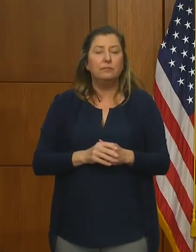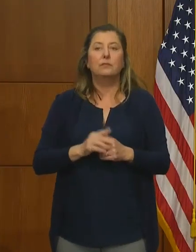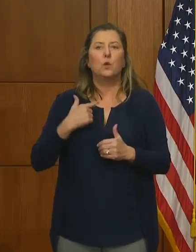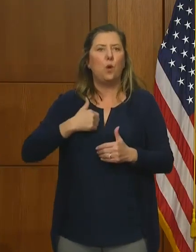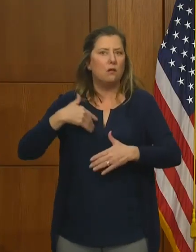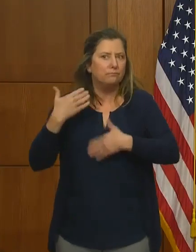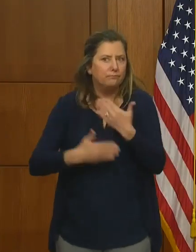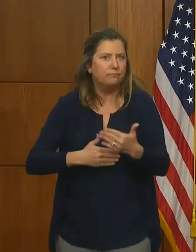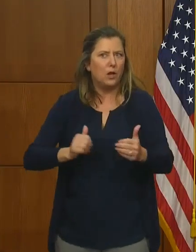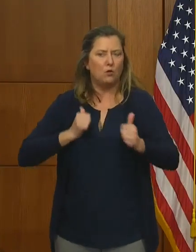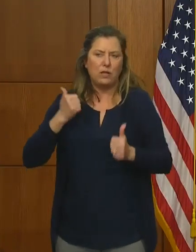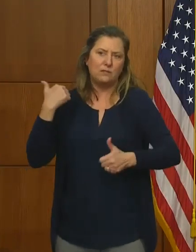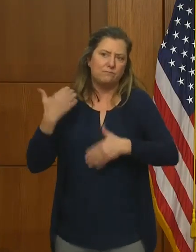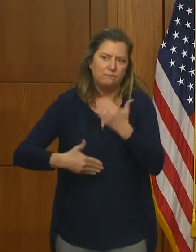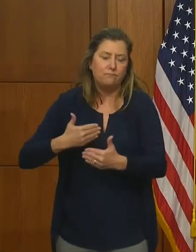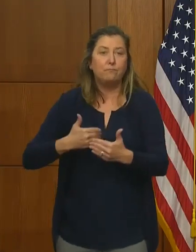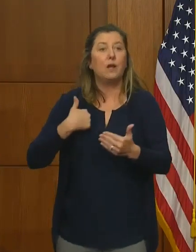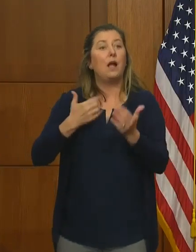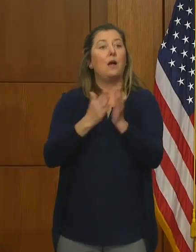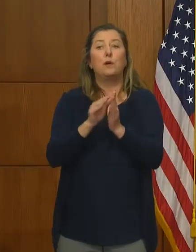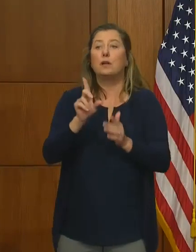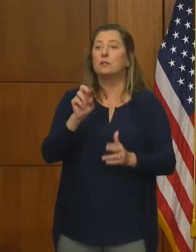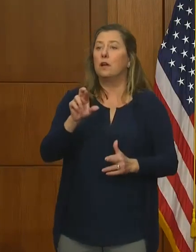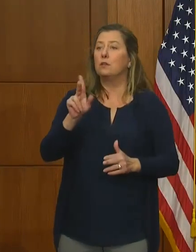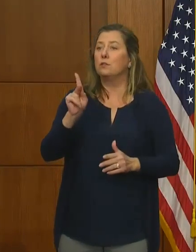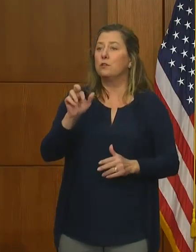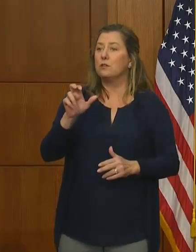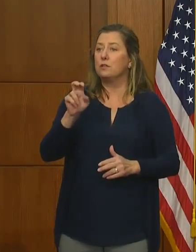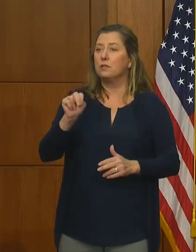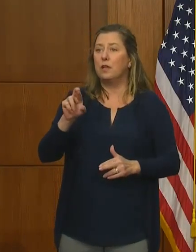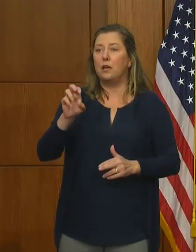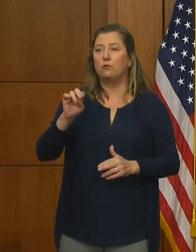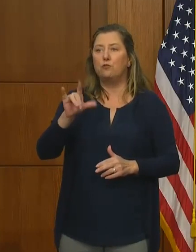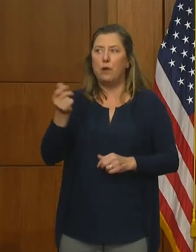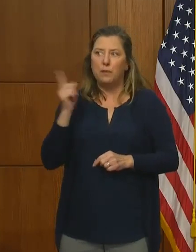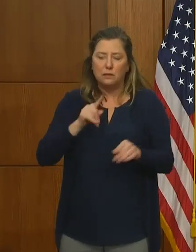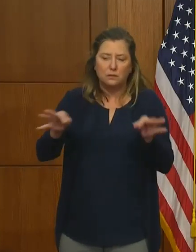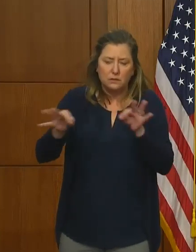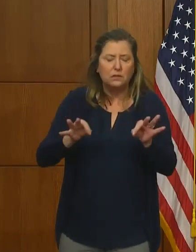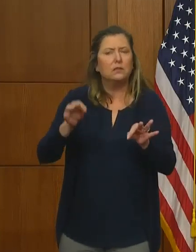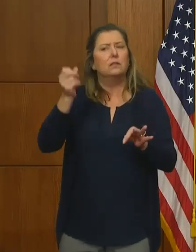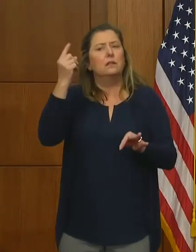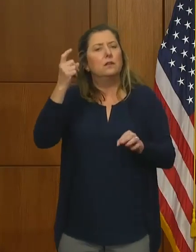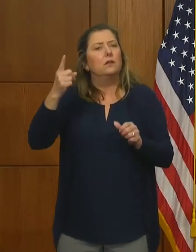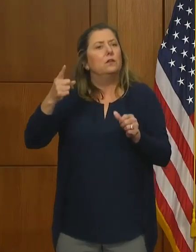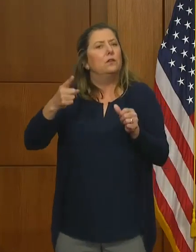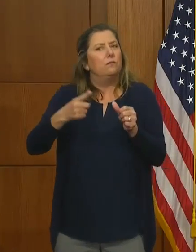INCREASE IN ONE DAY. WE'RE MOVING FORWARD AGGRESSIVELY AND